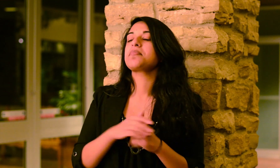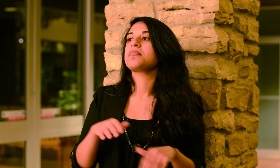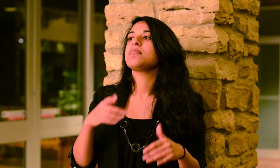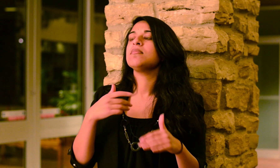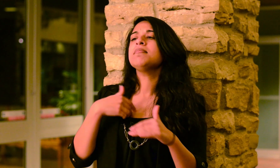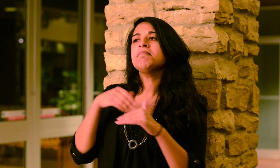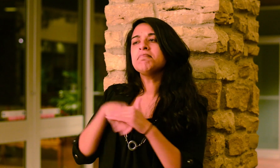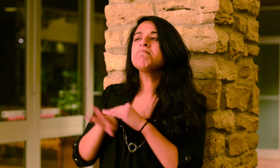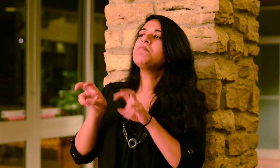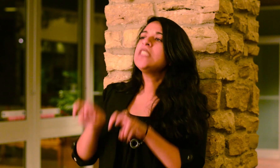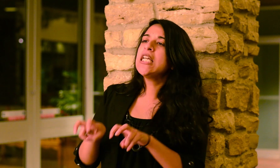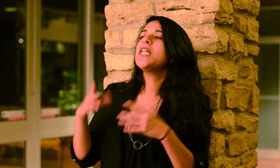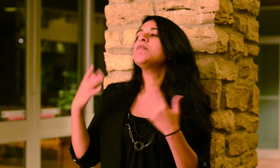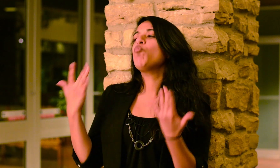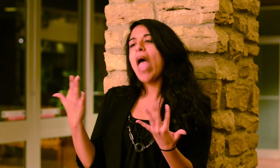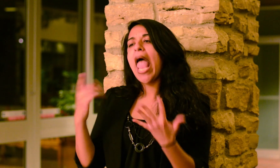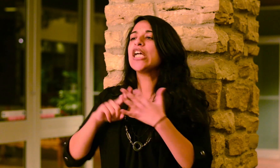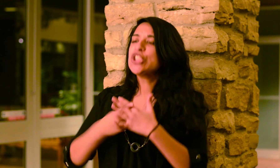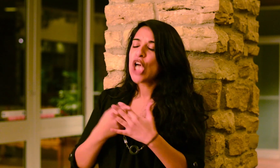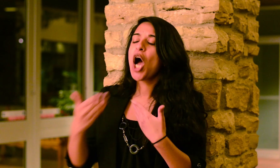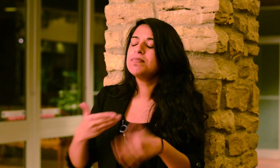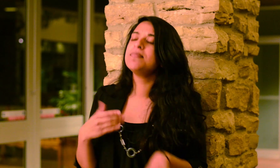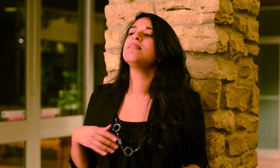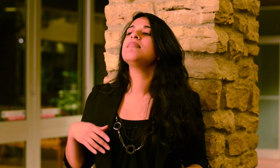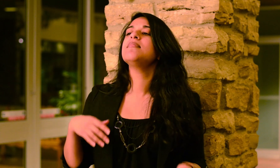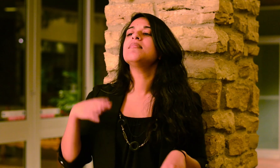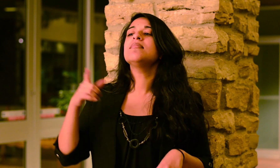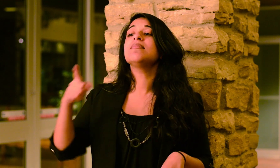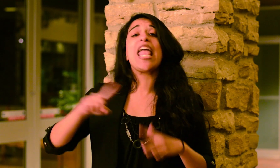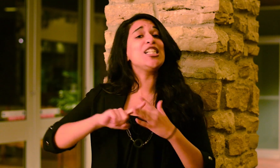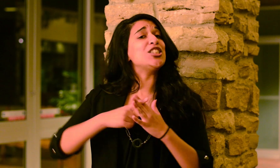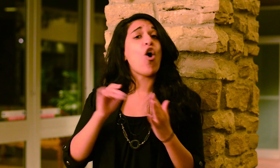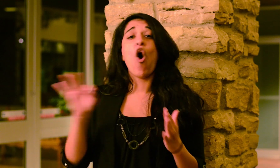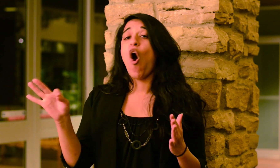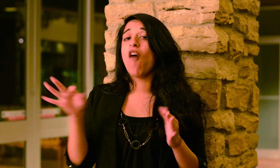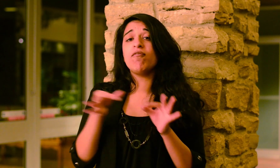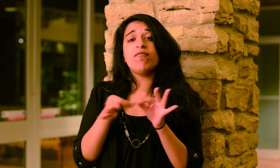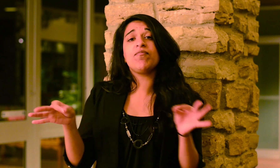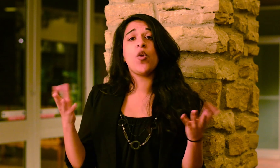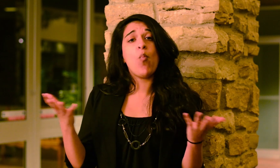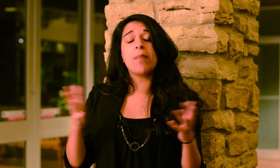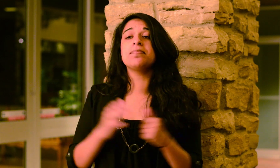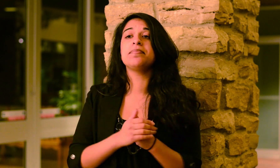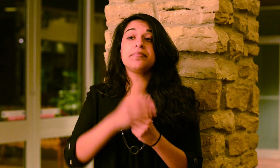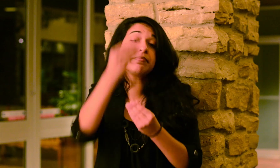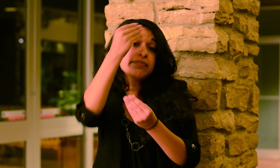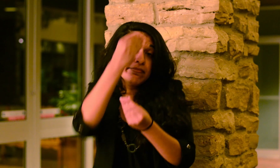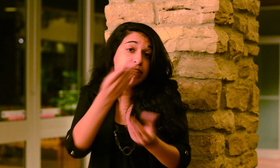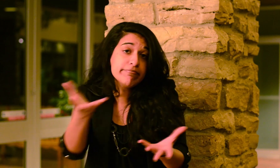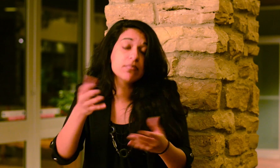So, we all sat down and waited for the meeting to start. Guess how they started the meeting? With these very words: